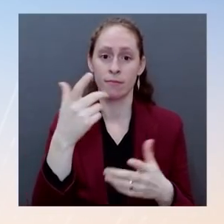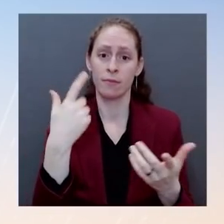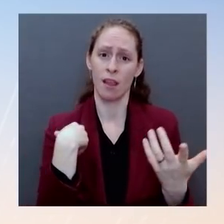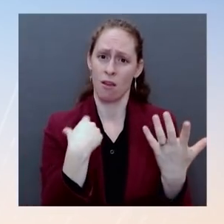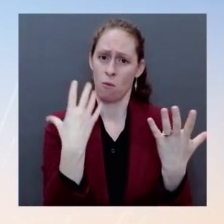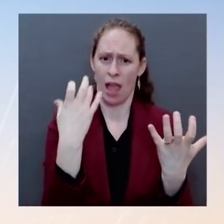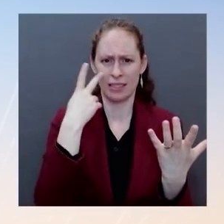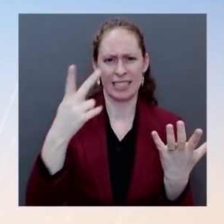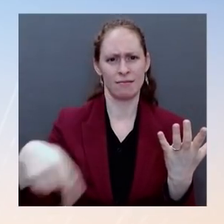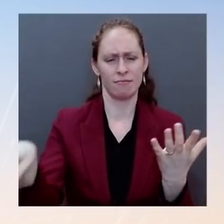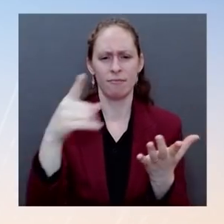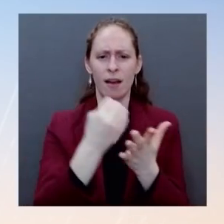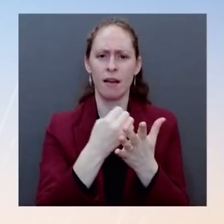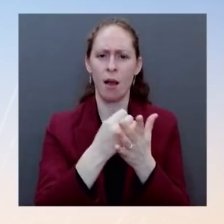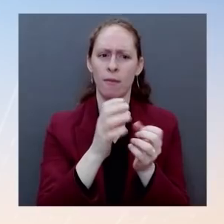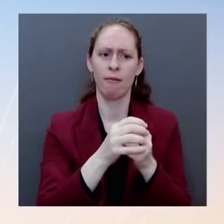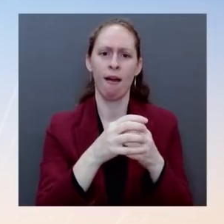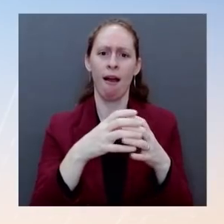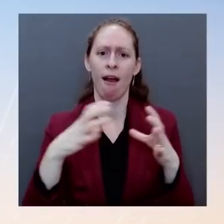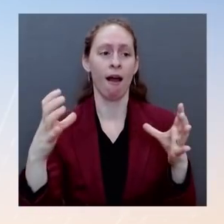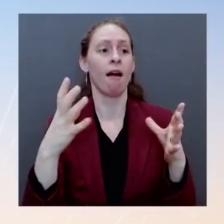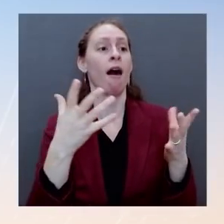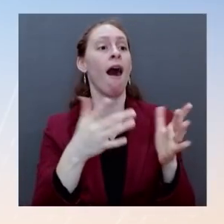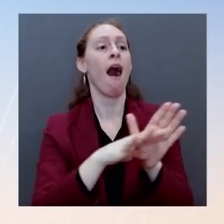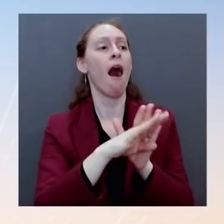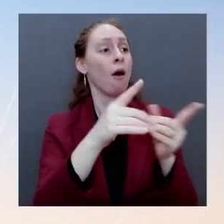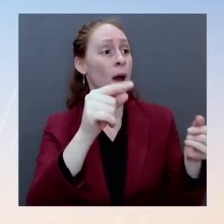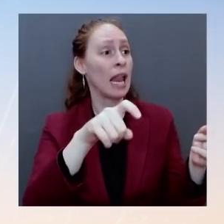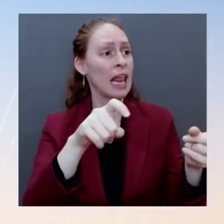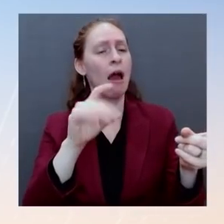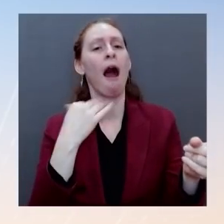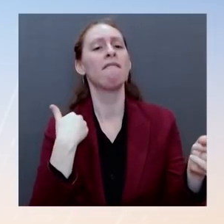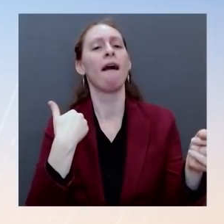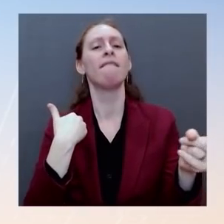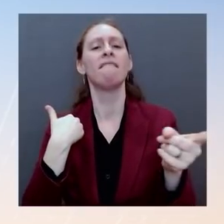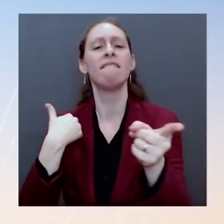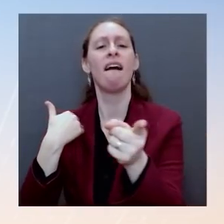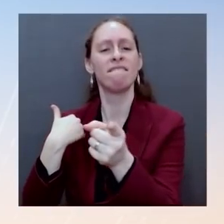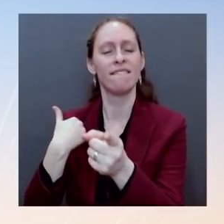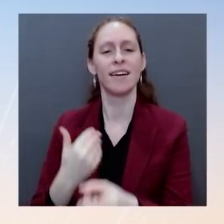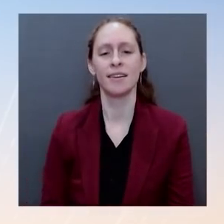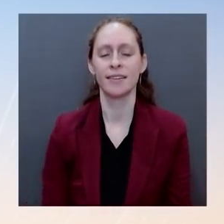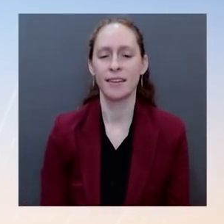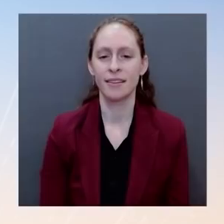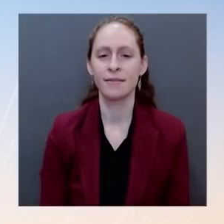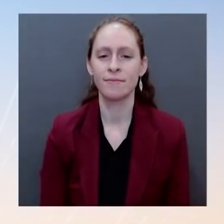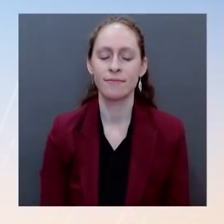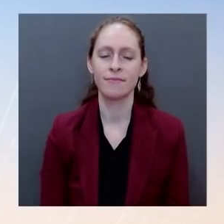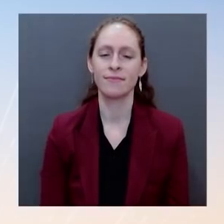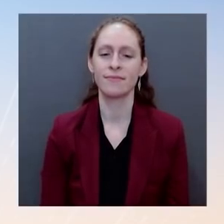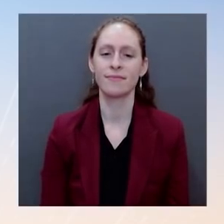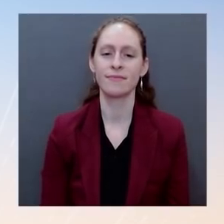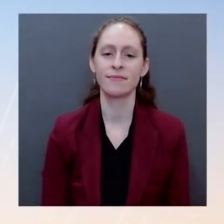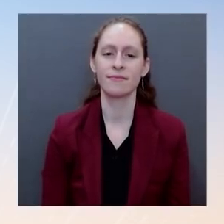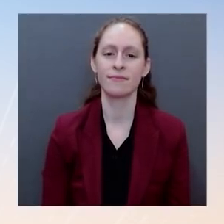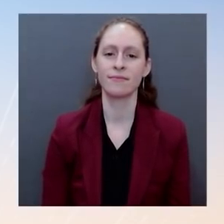essentially, that is the reason for the incorrect forecasts 10 months ago? Mr. Deese: Look, I think that we are --